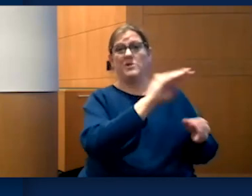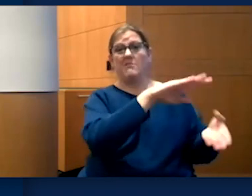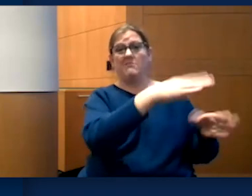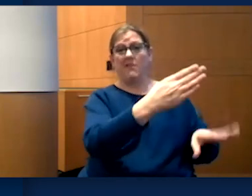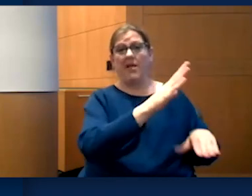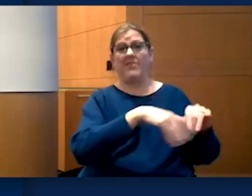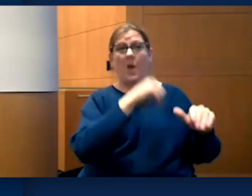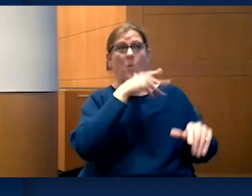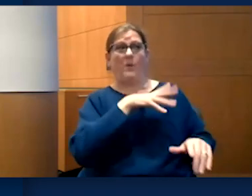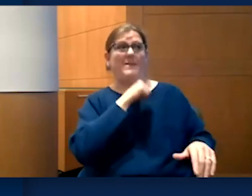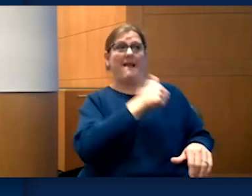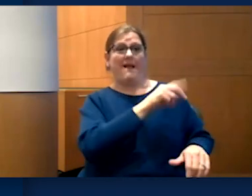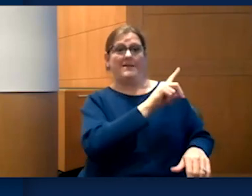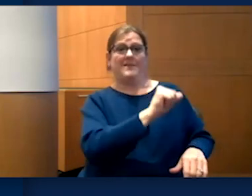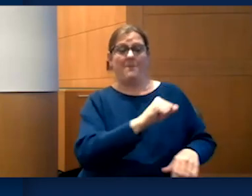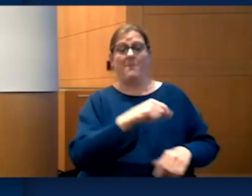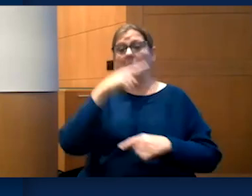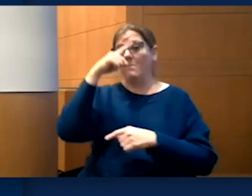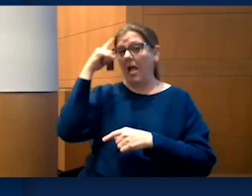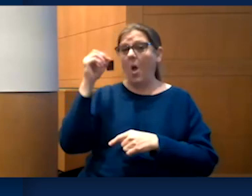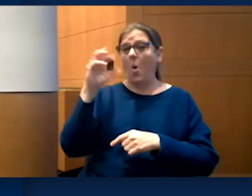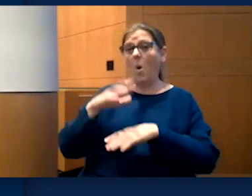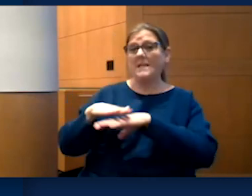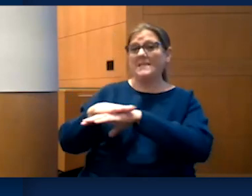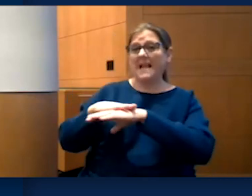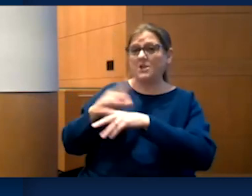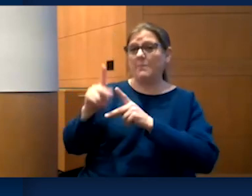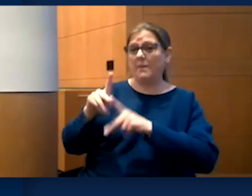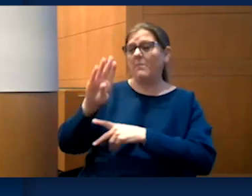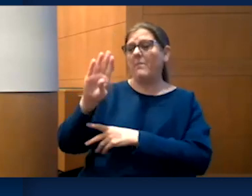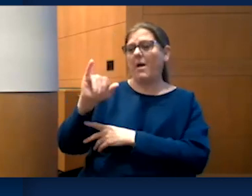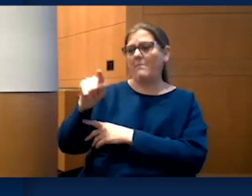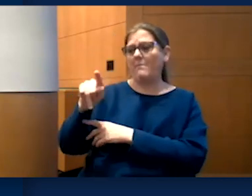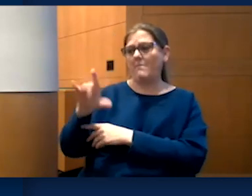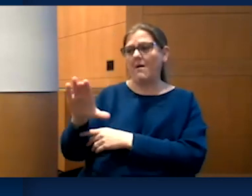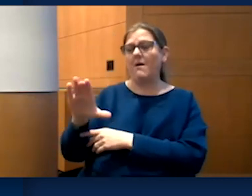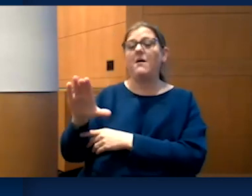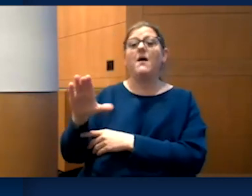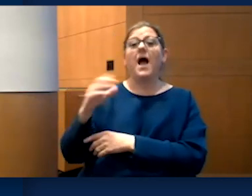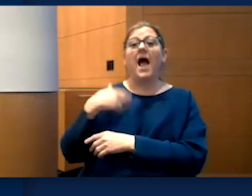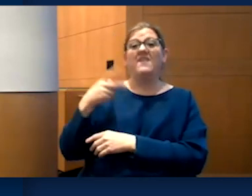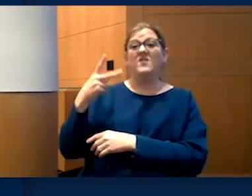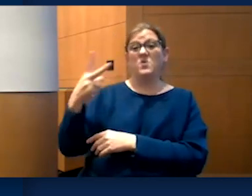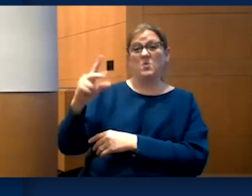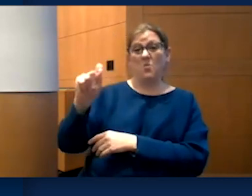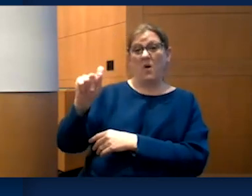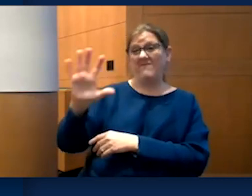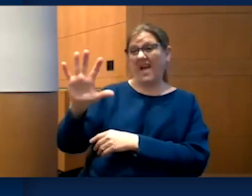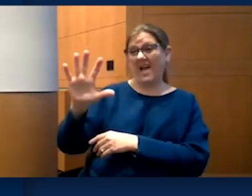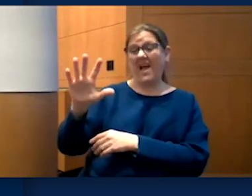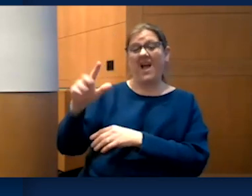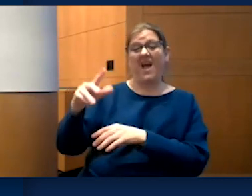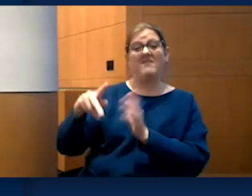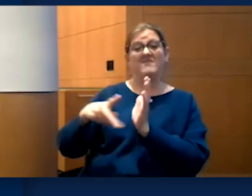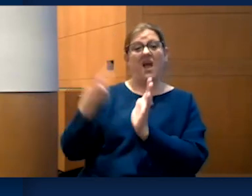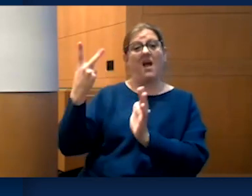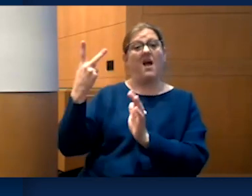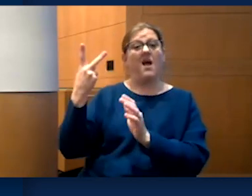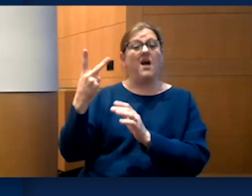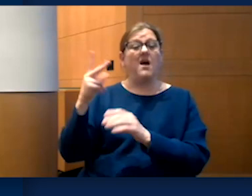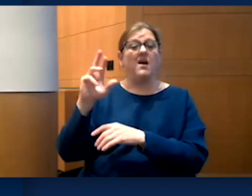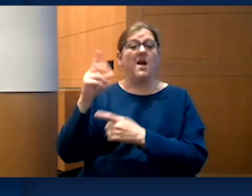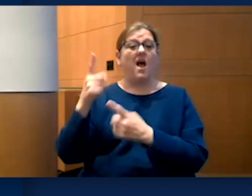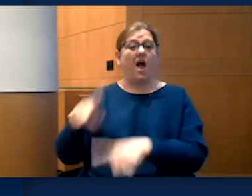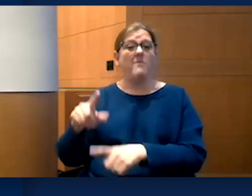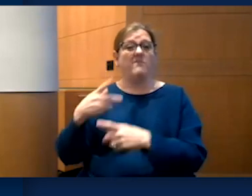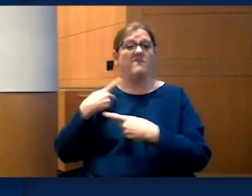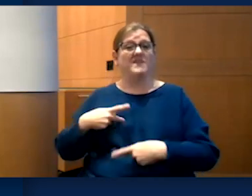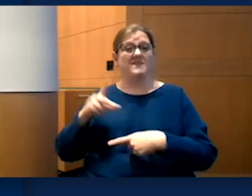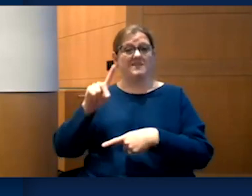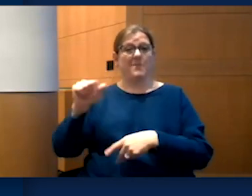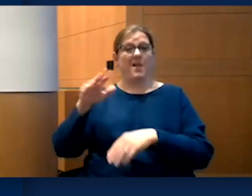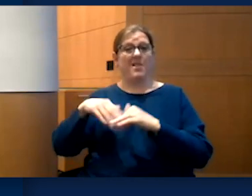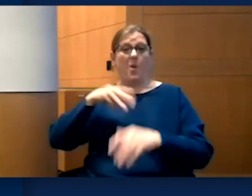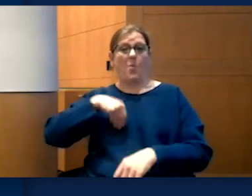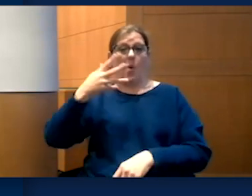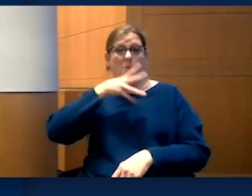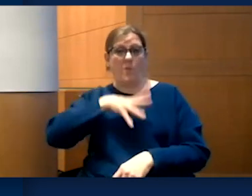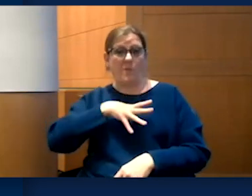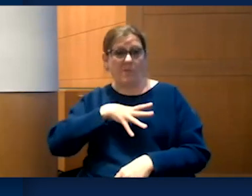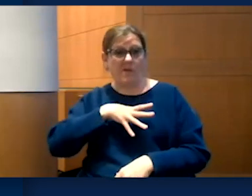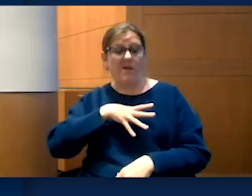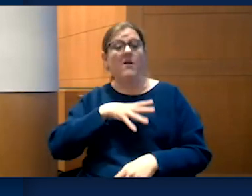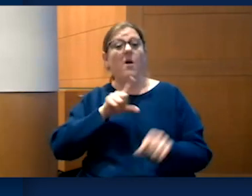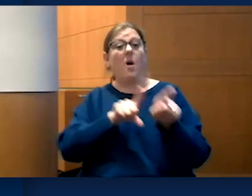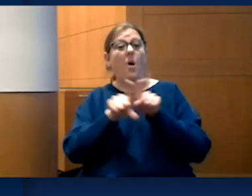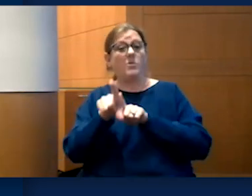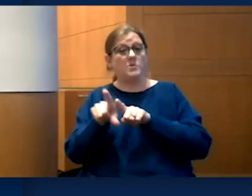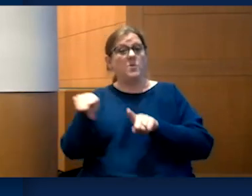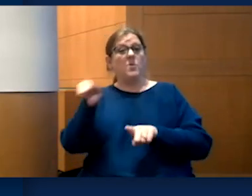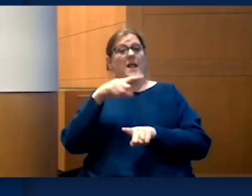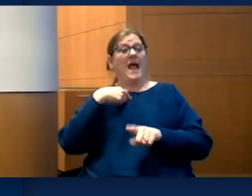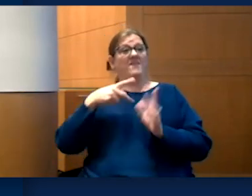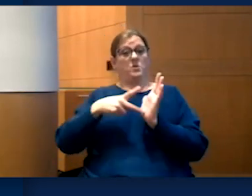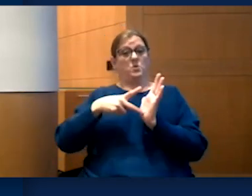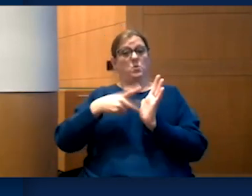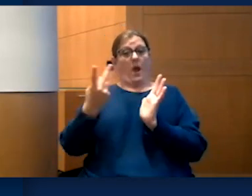Black or Indigenous people of color, BIPOC, have 2.5 times the rate of physical disability than white women. Furthermore, compared to white women, BIPOC women have twice the rate of developing cervical cancer and four times the rate of dying.